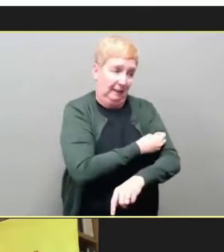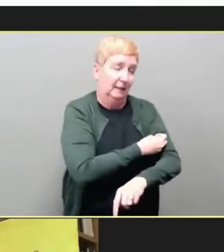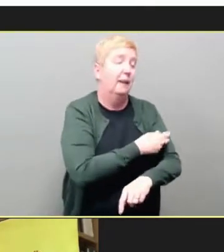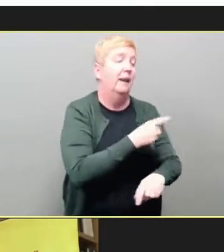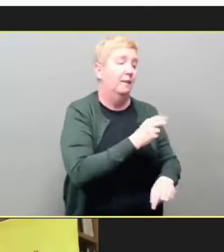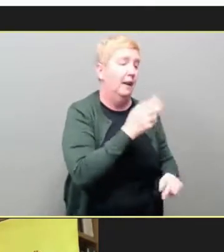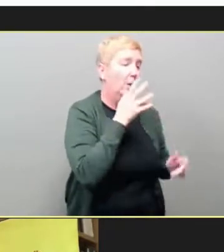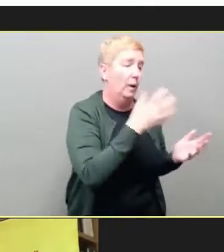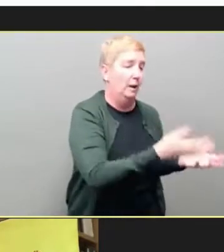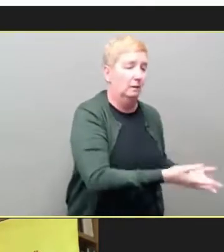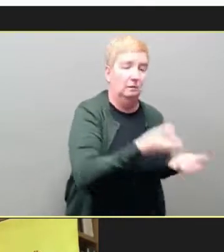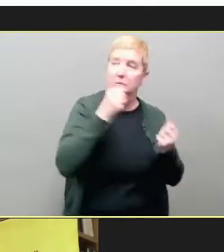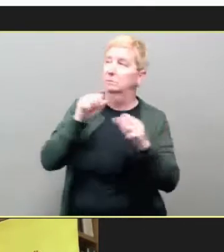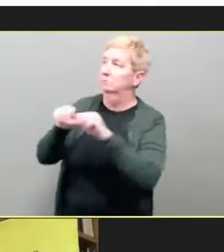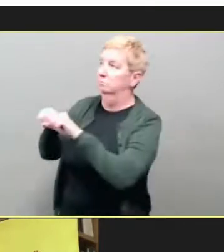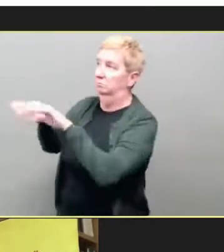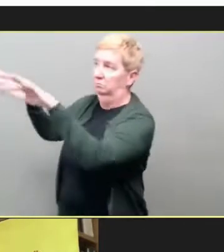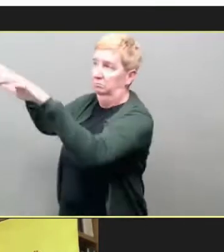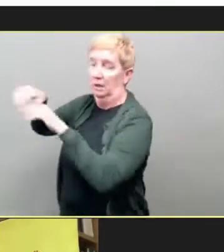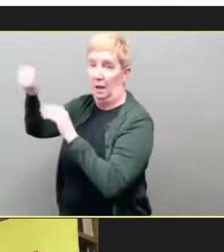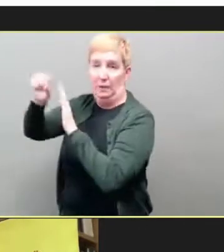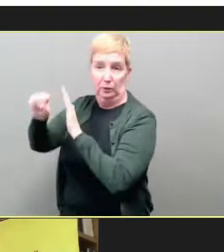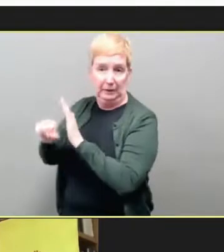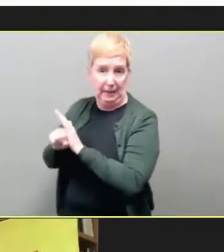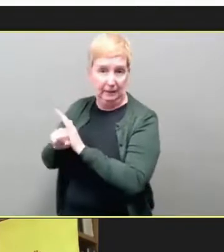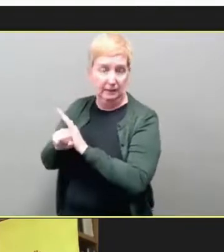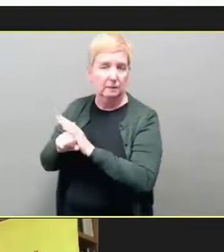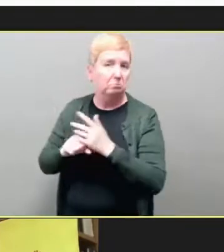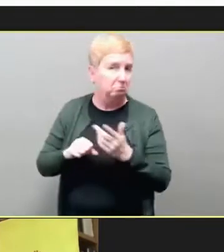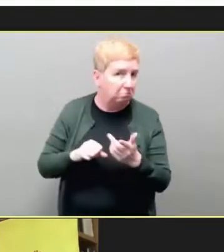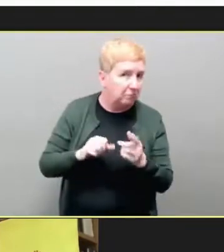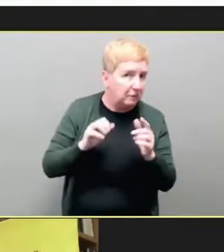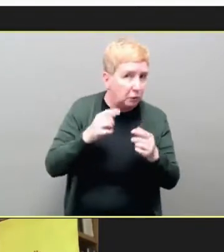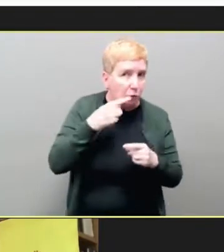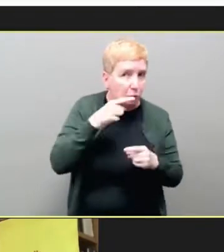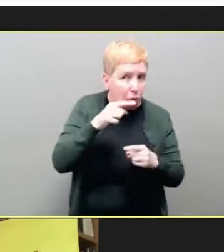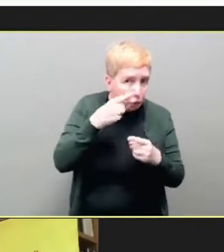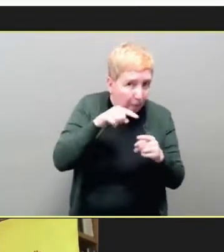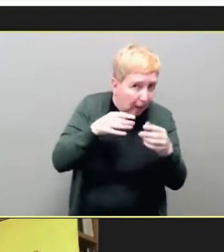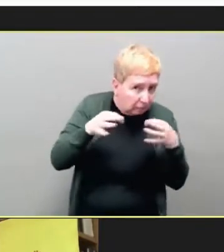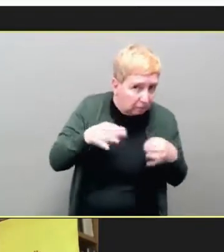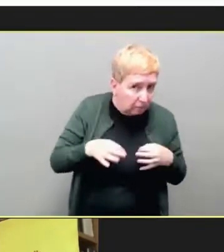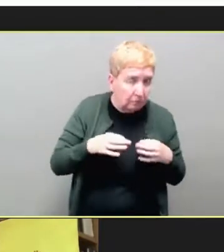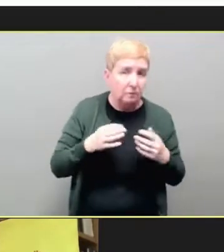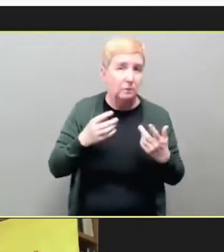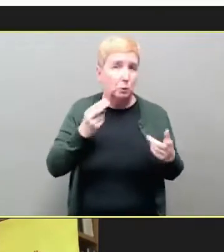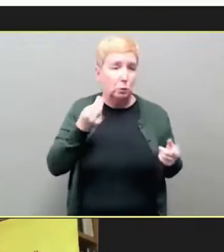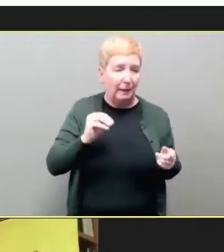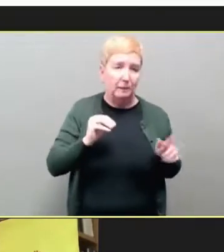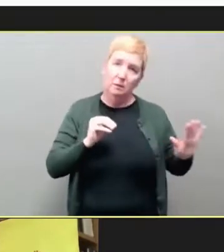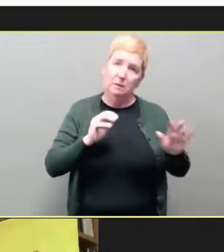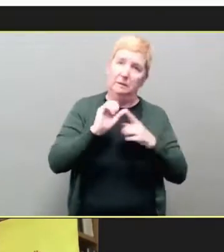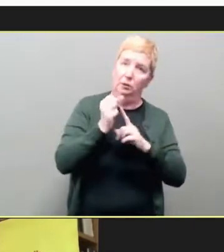available to other states. I was hoping you could tell us where new Mexico is with its allocation and it we are going to end up not using it all. I know that